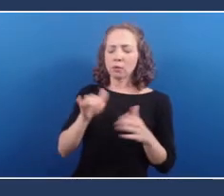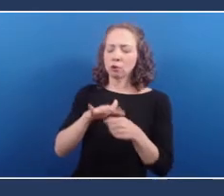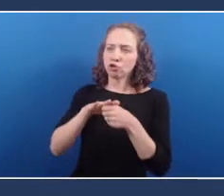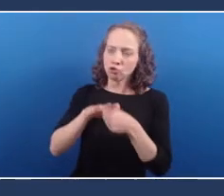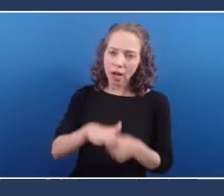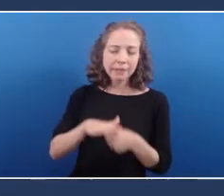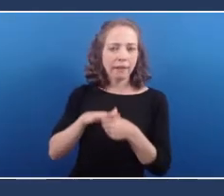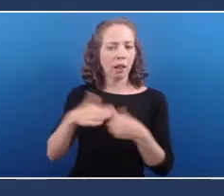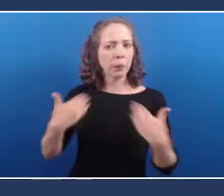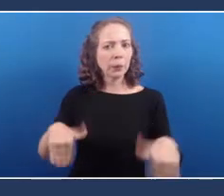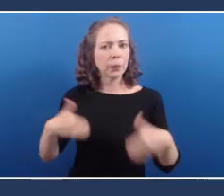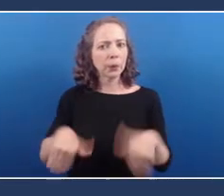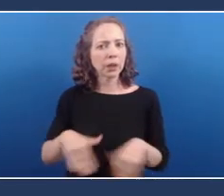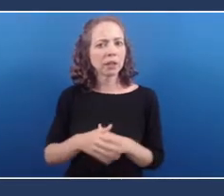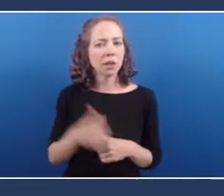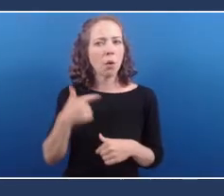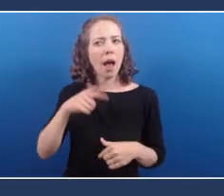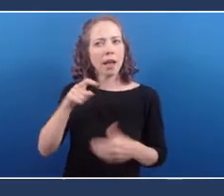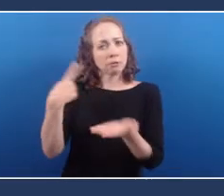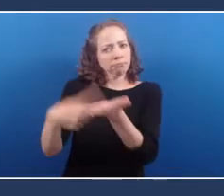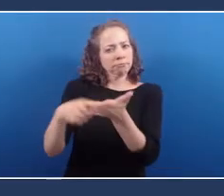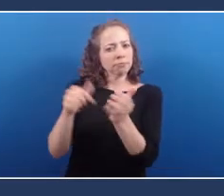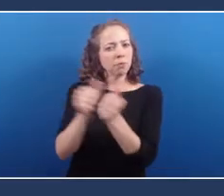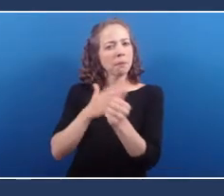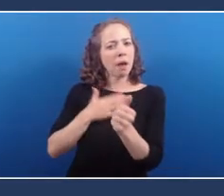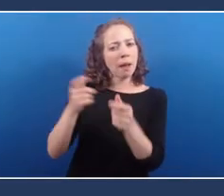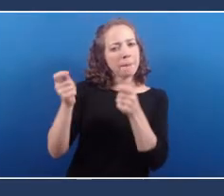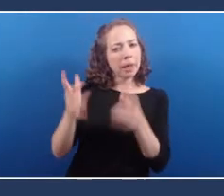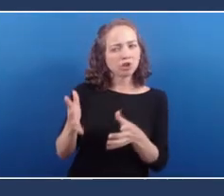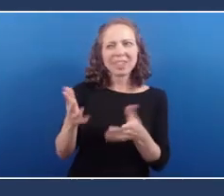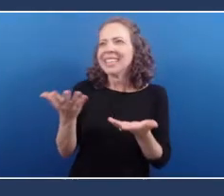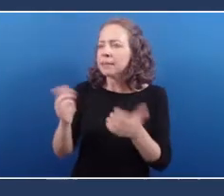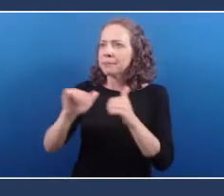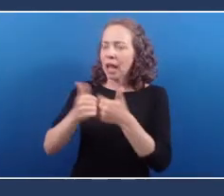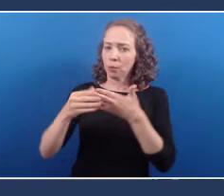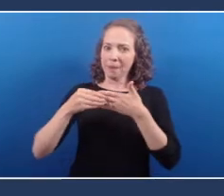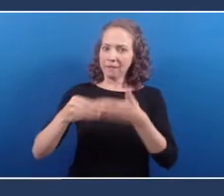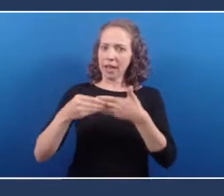we be flexible about those priorities, not running 100 miles per hour all the time.